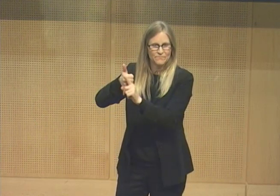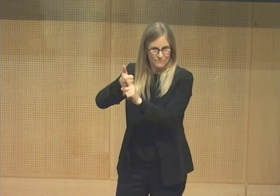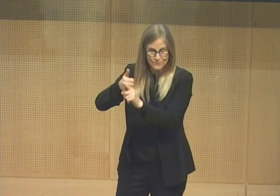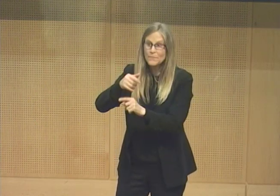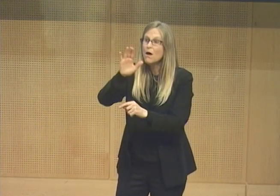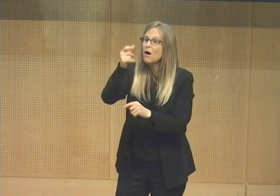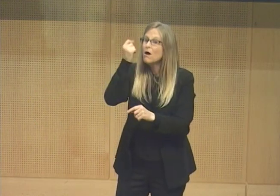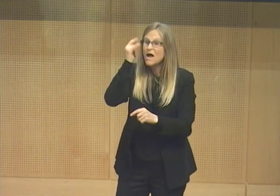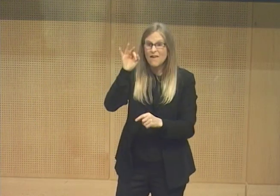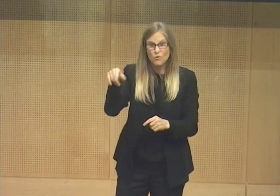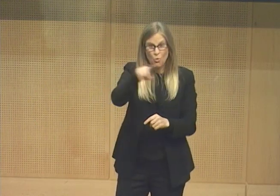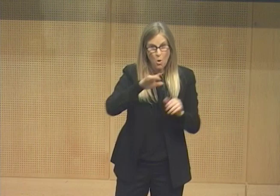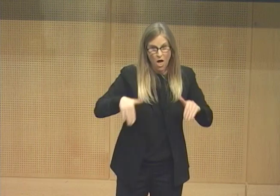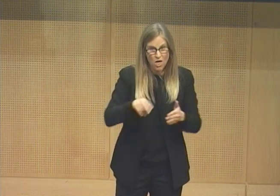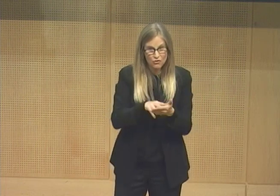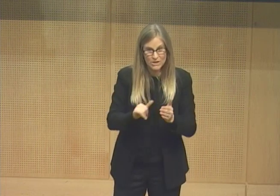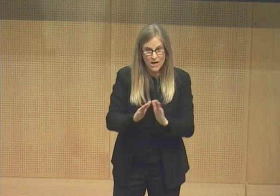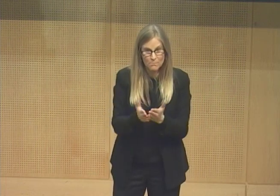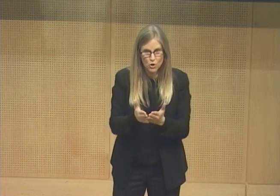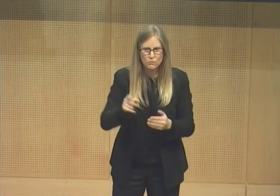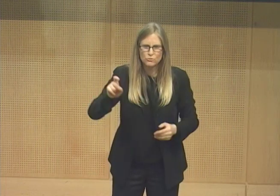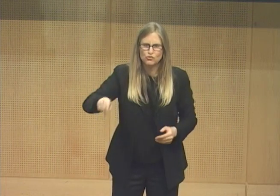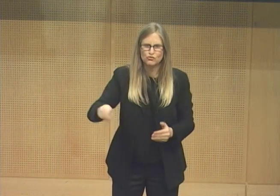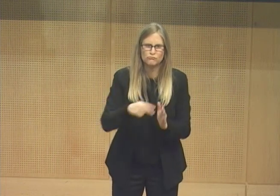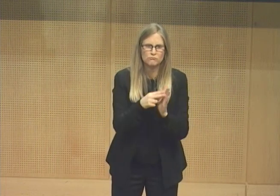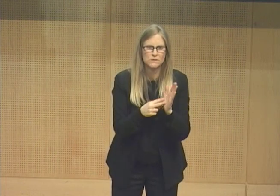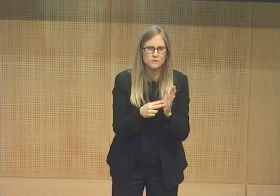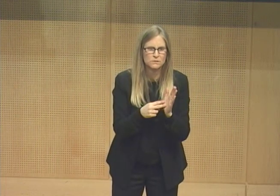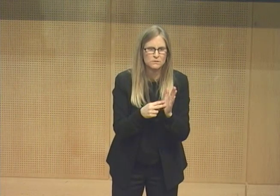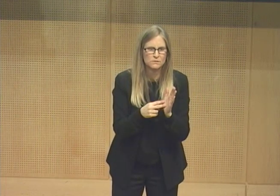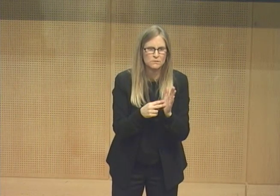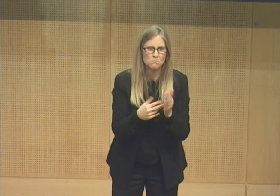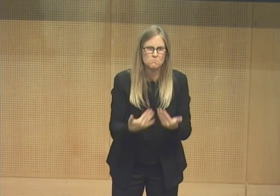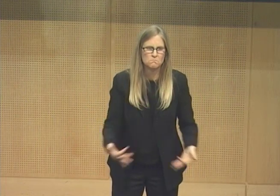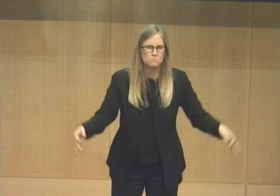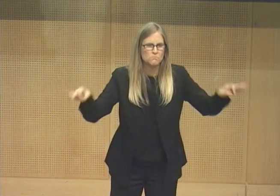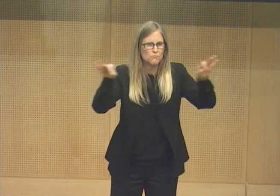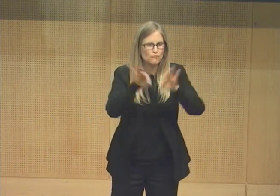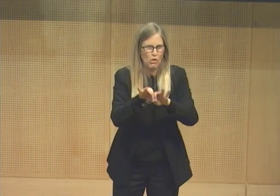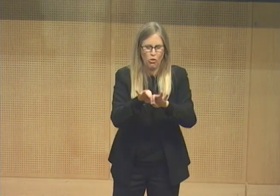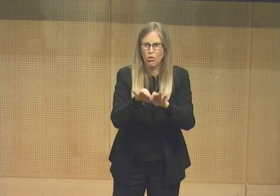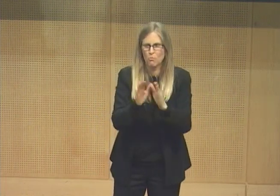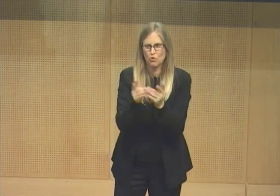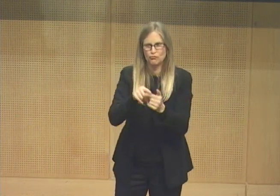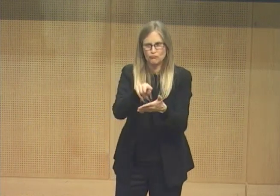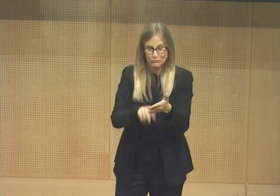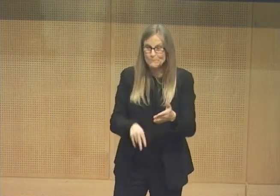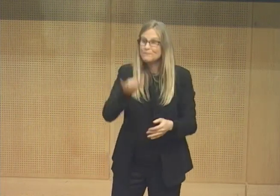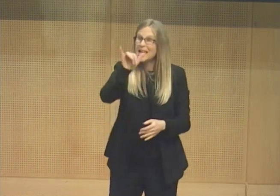If you haven't read that book, oh! You really should read it. It is an important work.